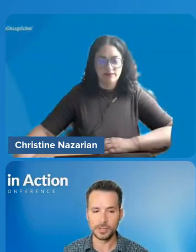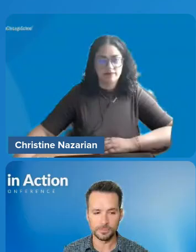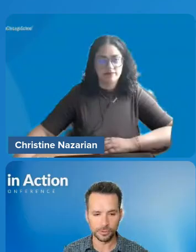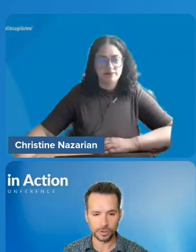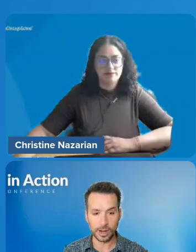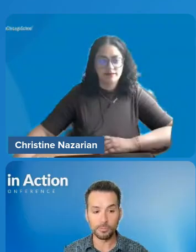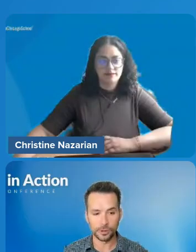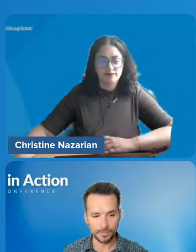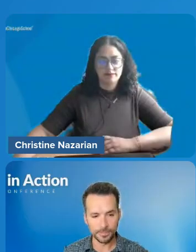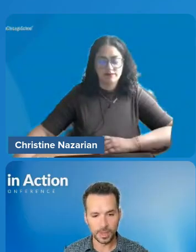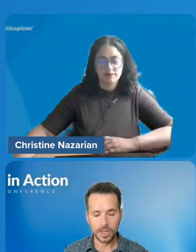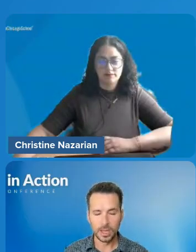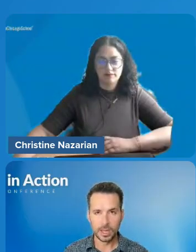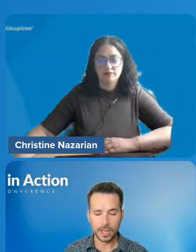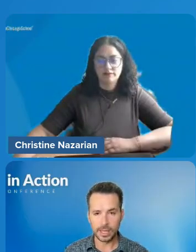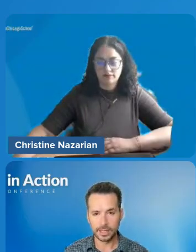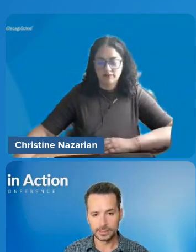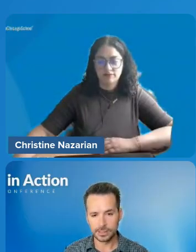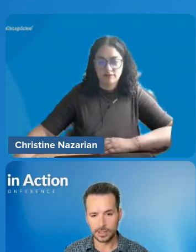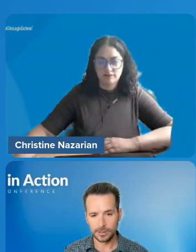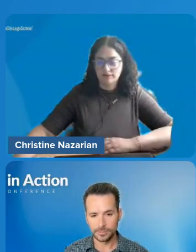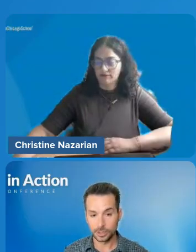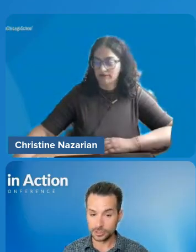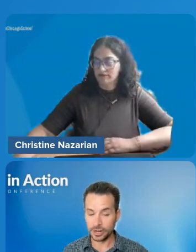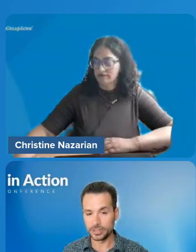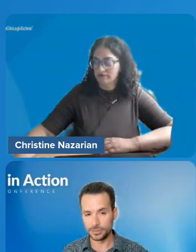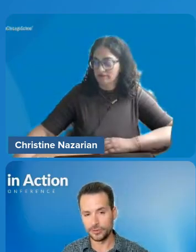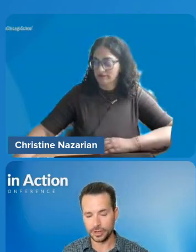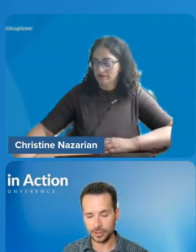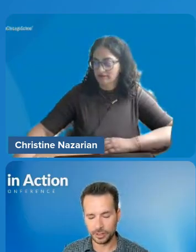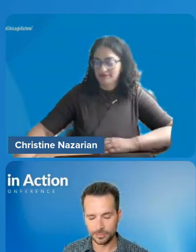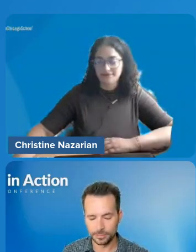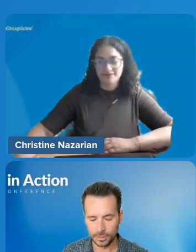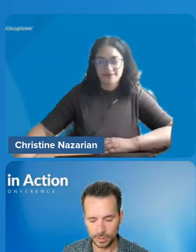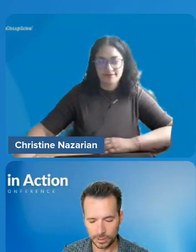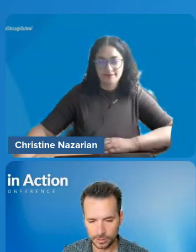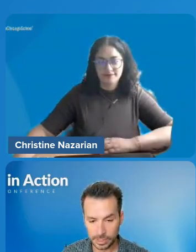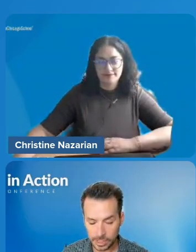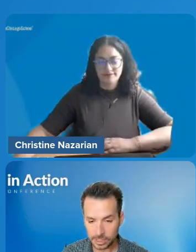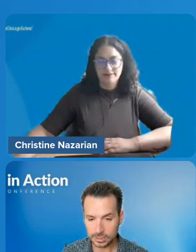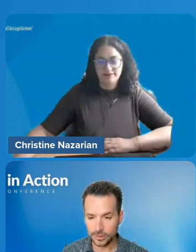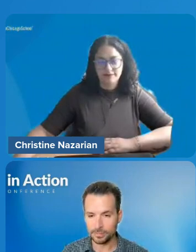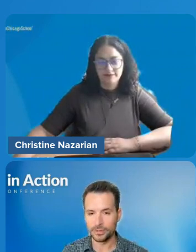input or output. And Dr. Zarian has been very key in developing that,